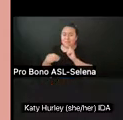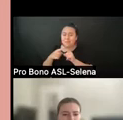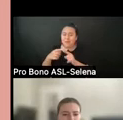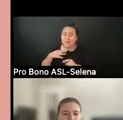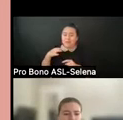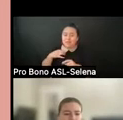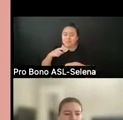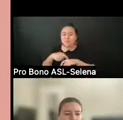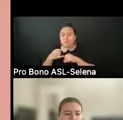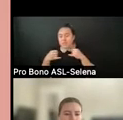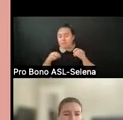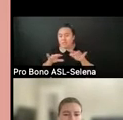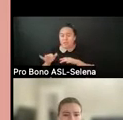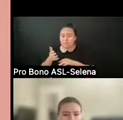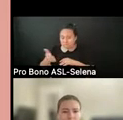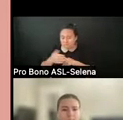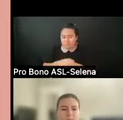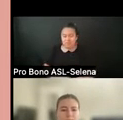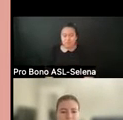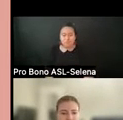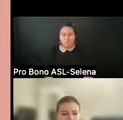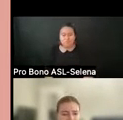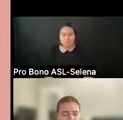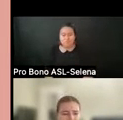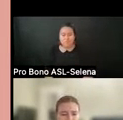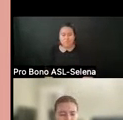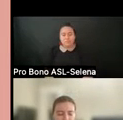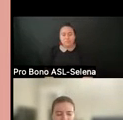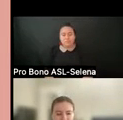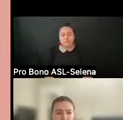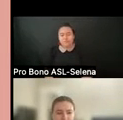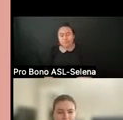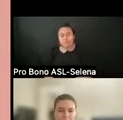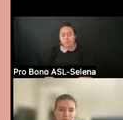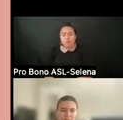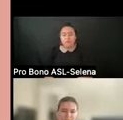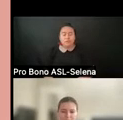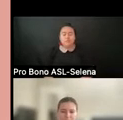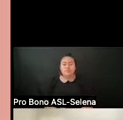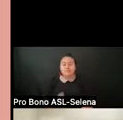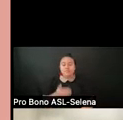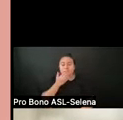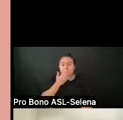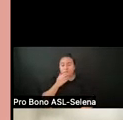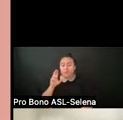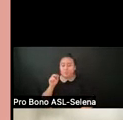Thanks, Ranell. I will go ahead and introduce myself.